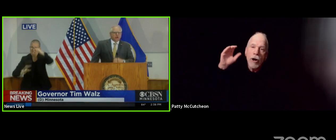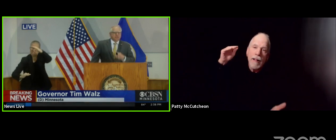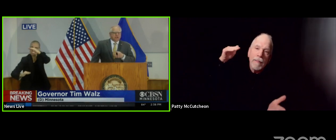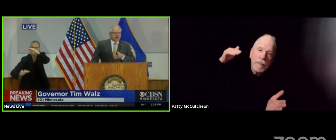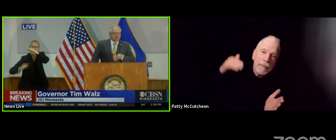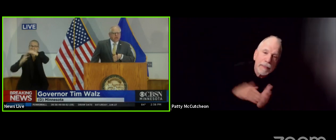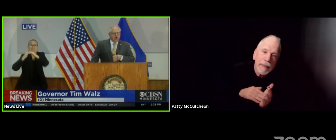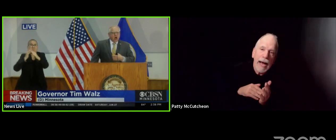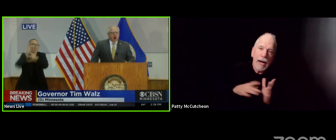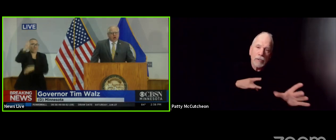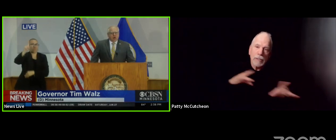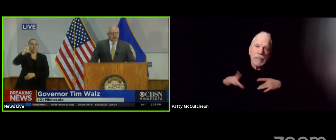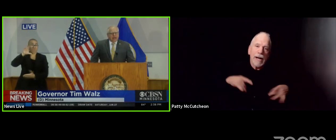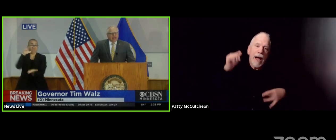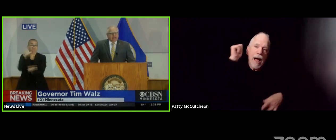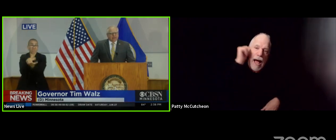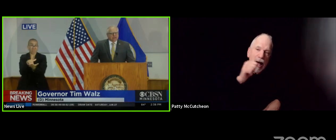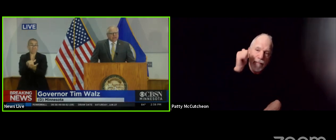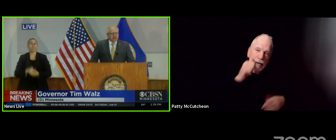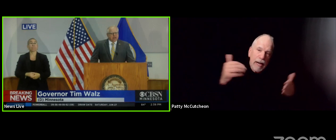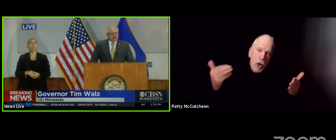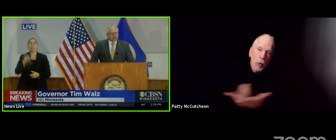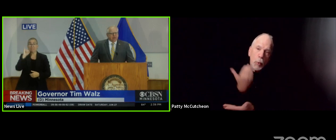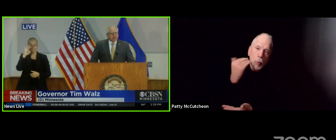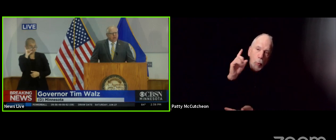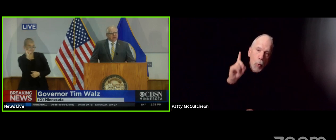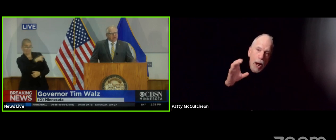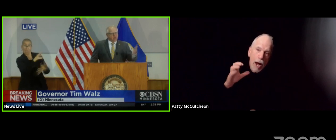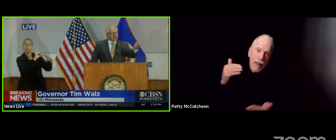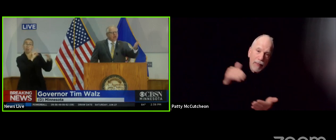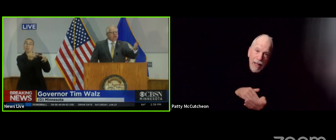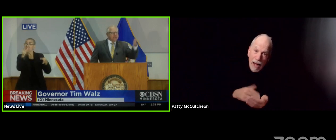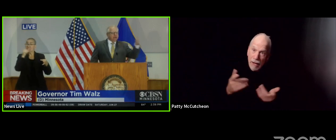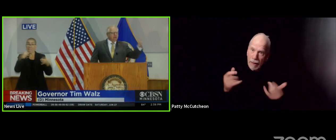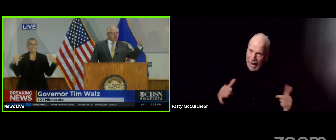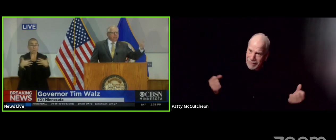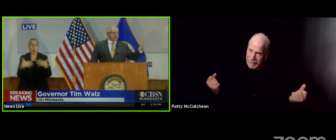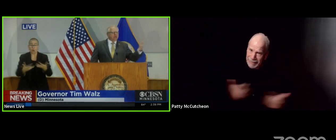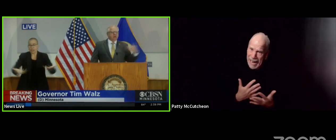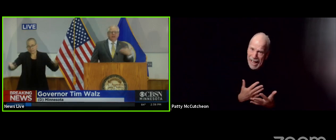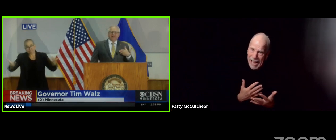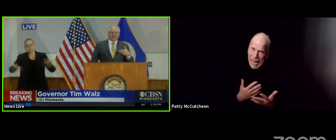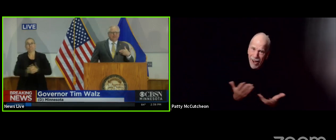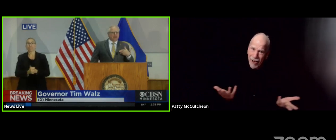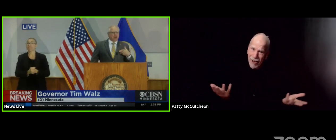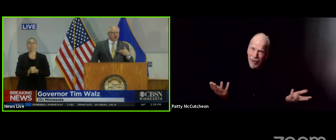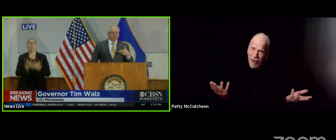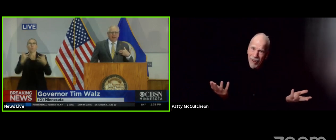THE COUNTRY ARE CREATING JUST AN UNTENABLE SITUATION, WE'RE LOOKING AT HERE WHAT WE CAN DO, BECAUSE AS I'VE SAID ALL ALONG,